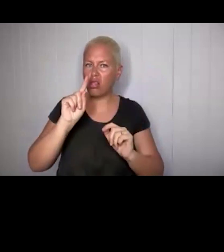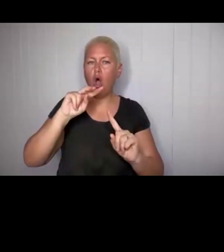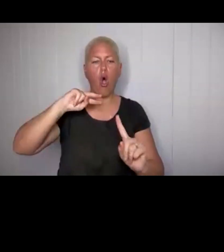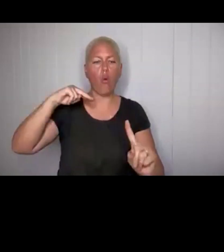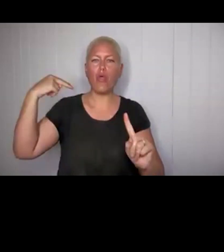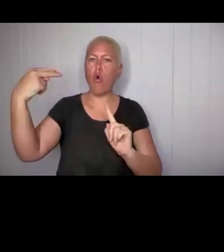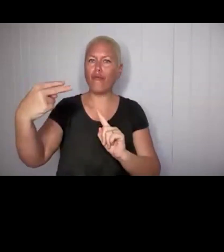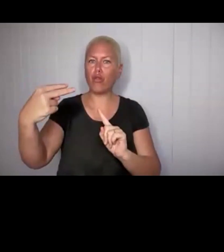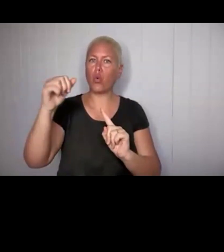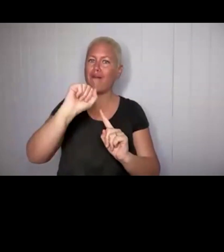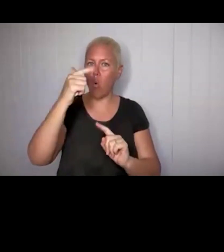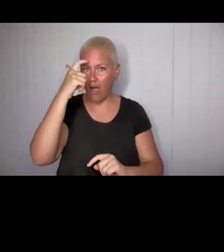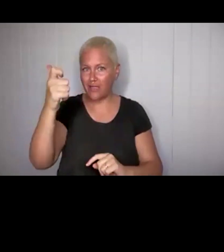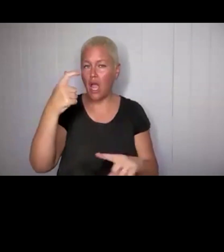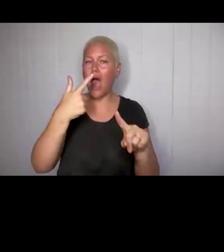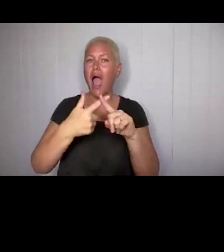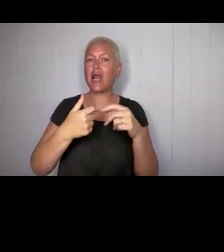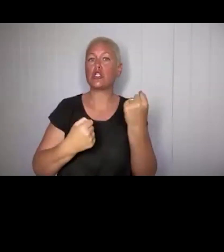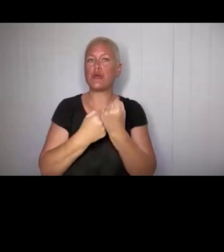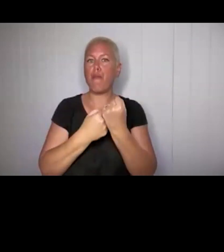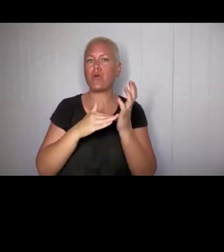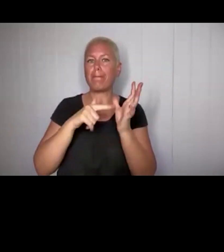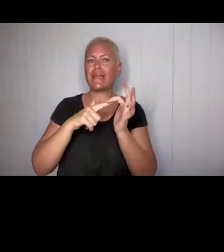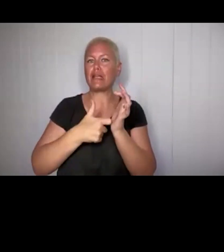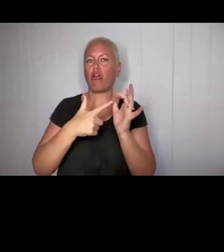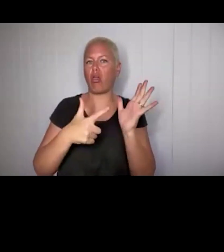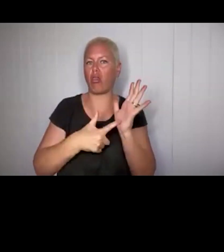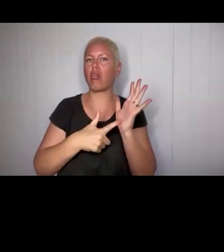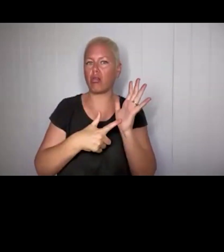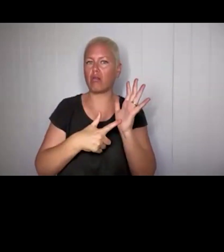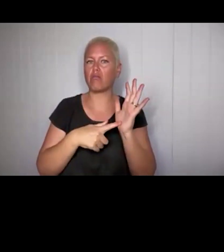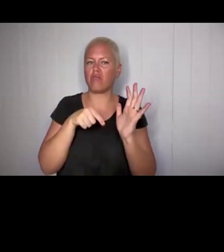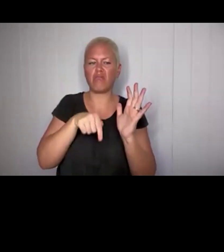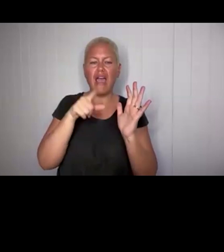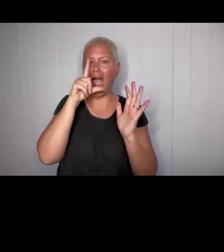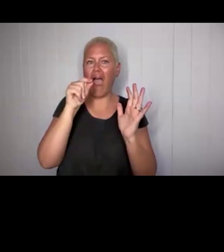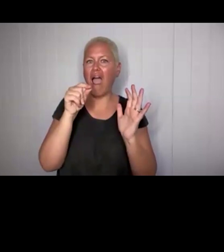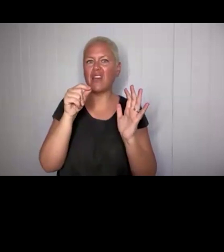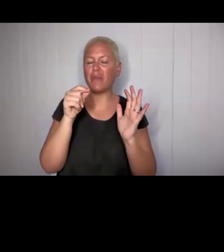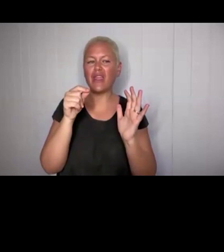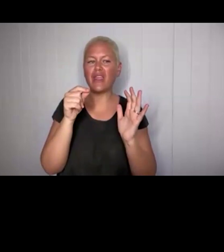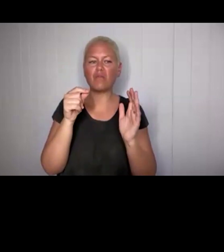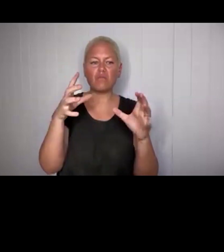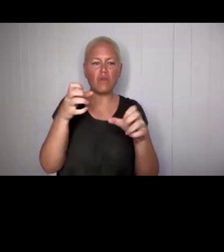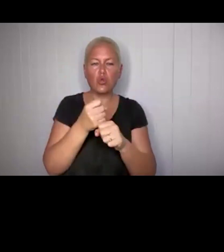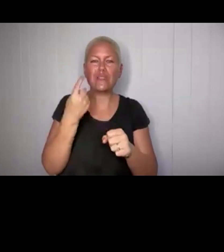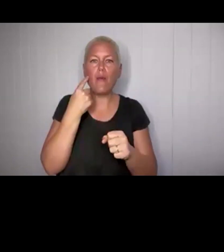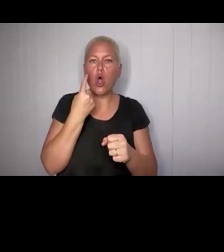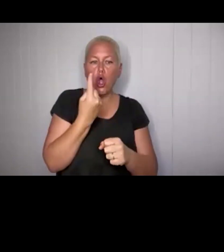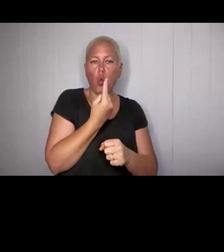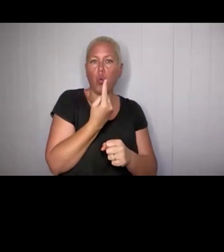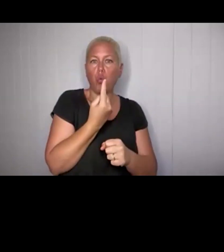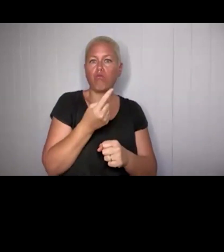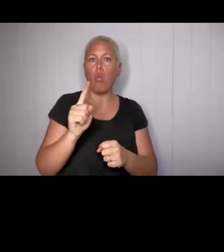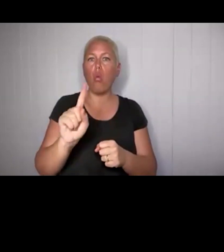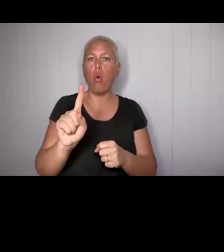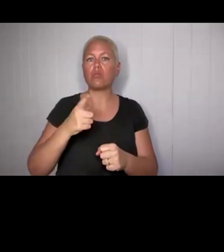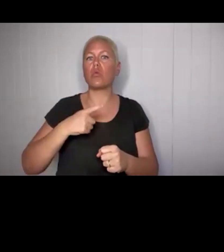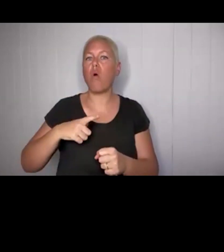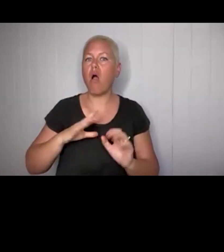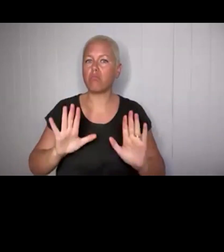idea, and support material items. Basically, this can be distilled to a who, what, and why. And we